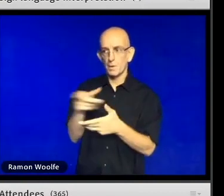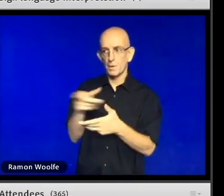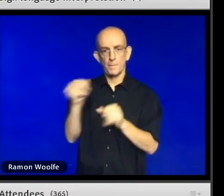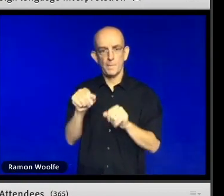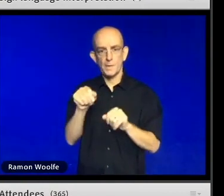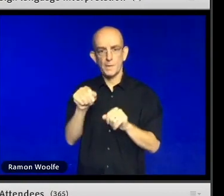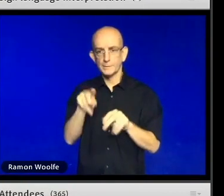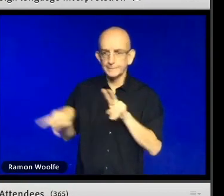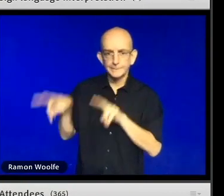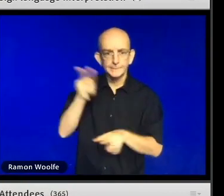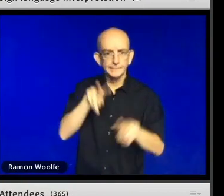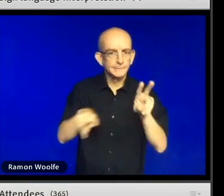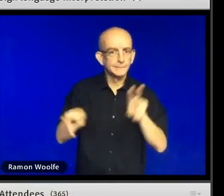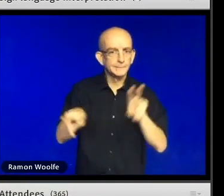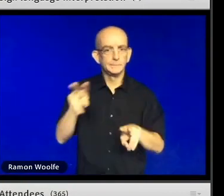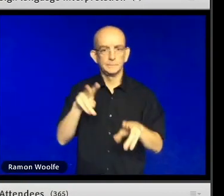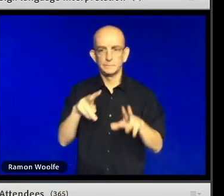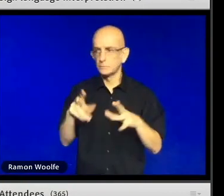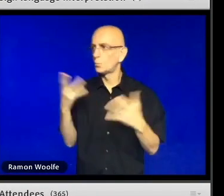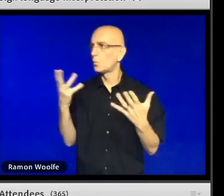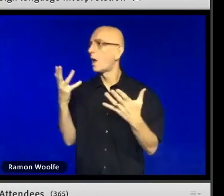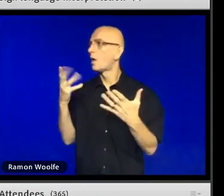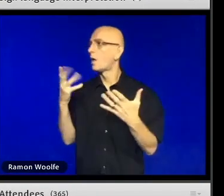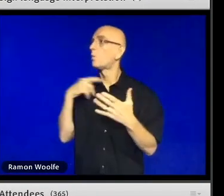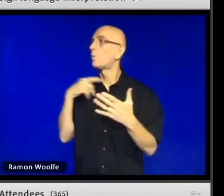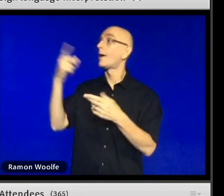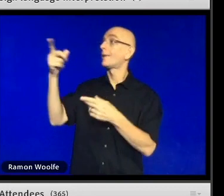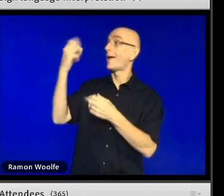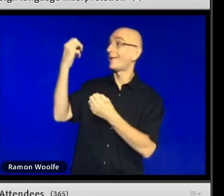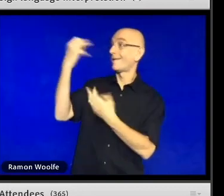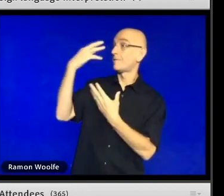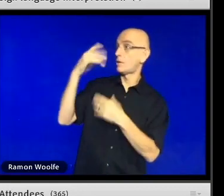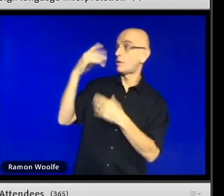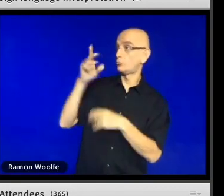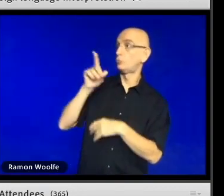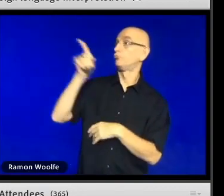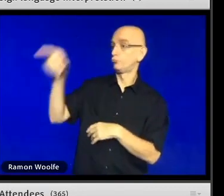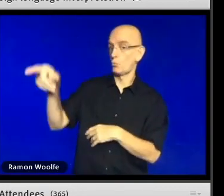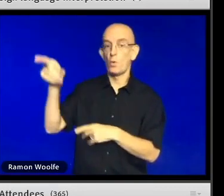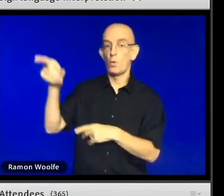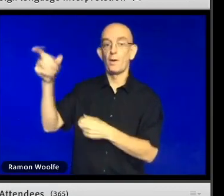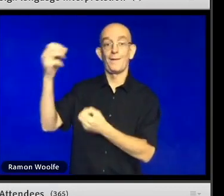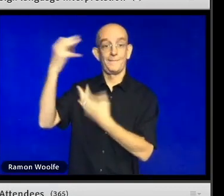get a lot of people responding to that and as those responses come in, Mirela, if I can